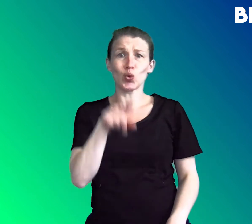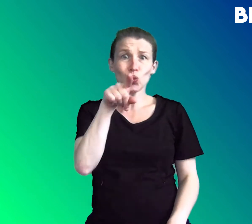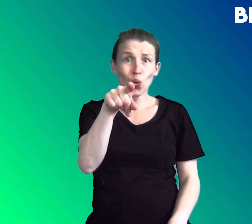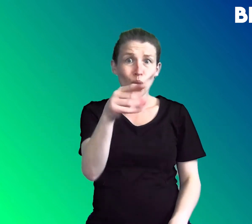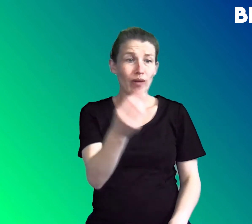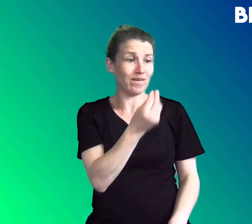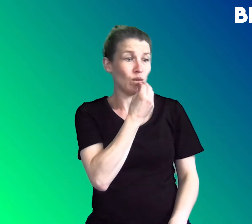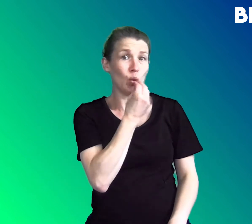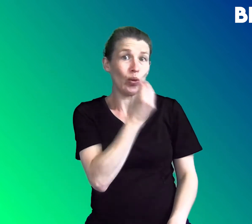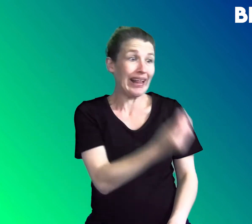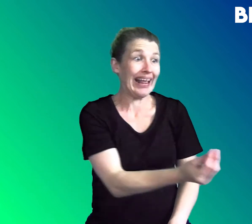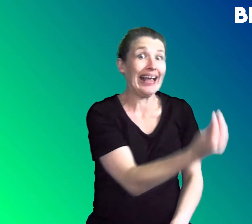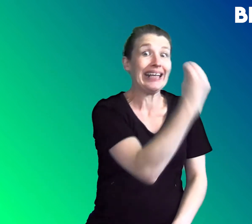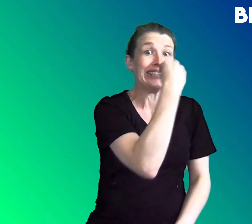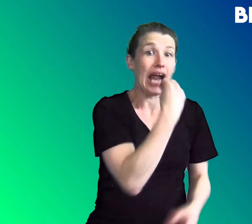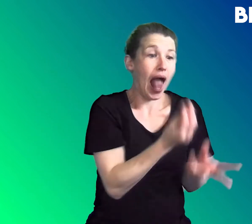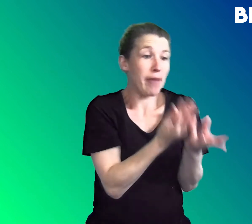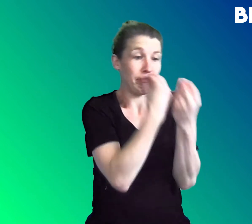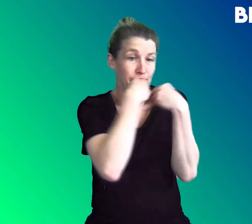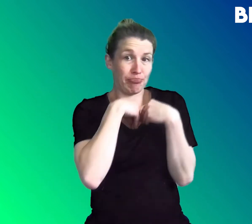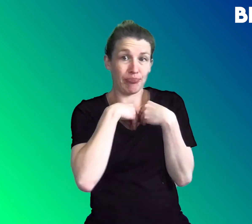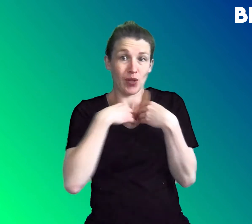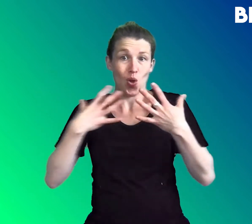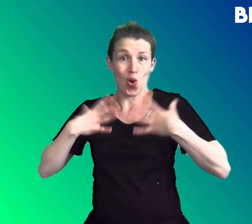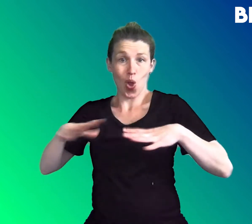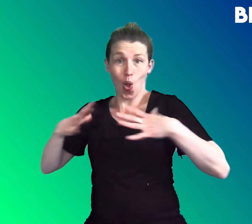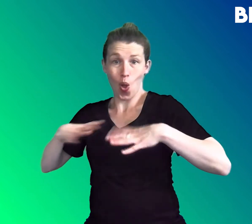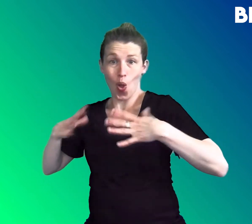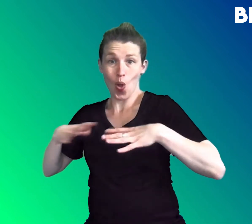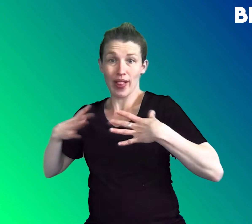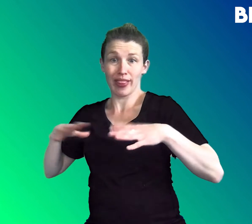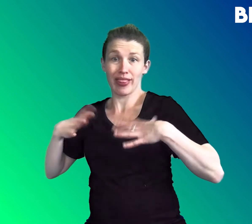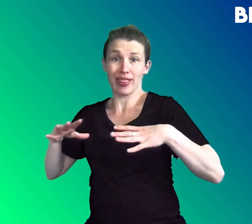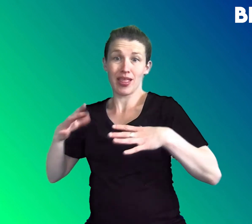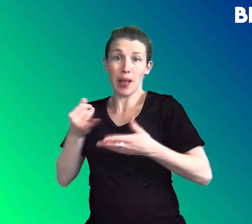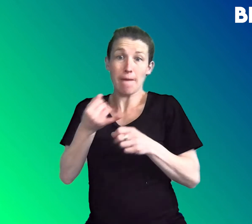If you eat food, wear clothes,